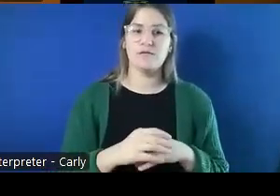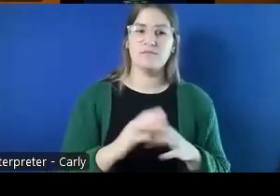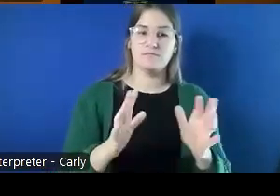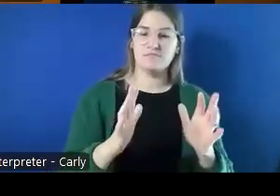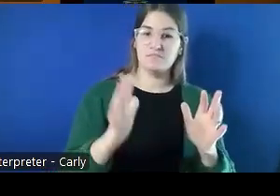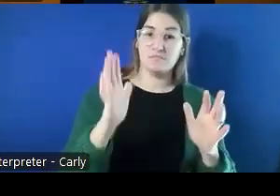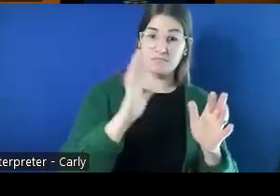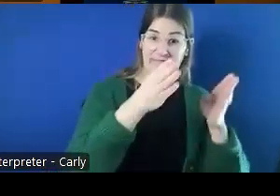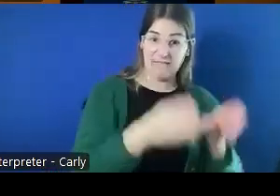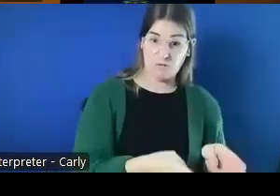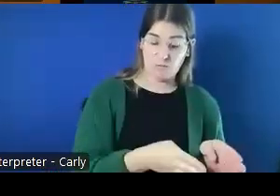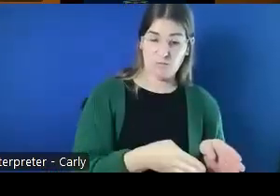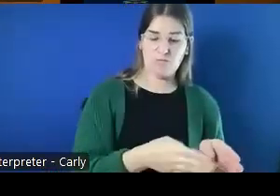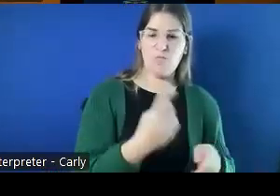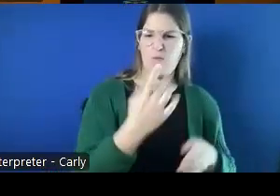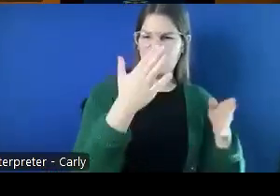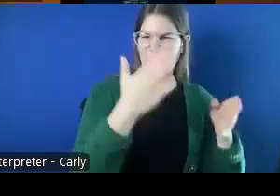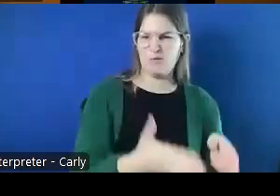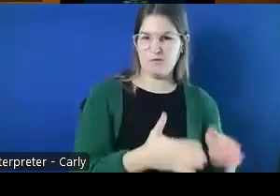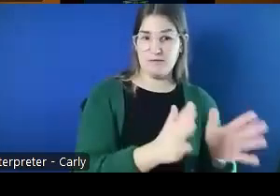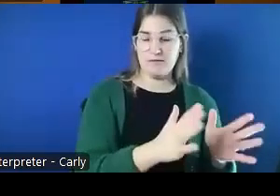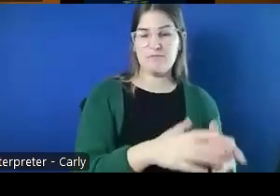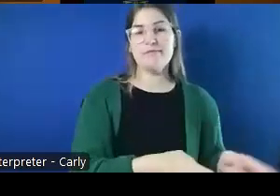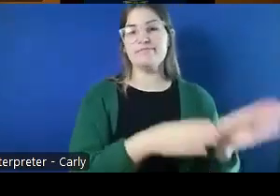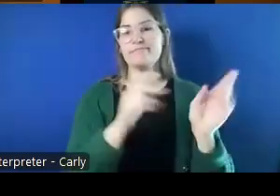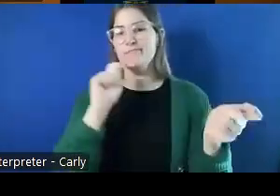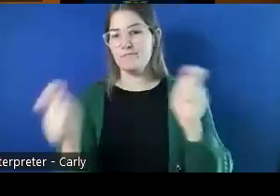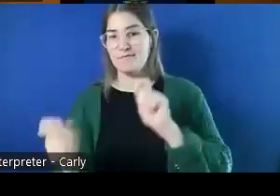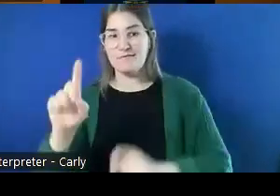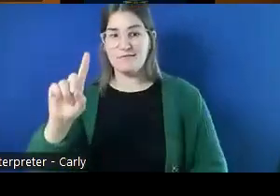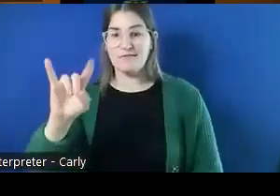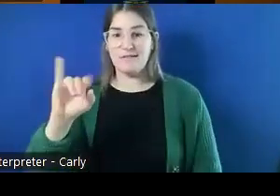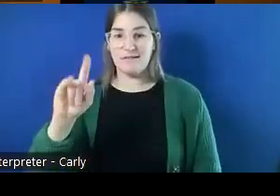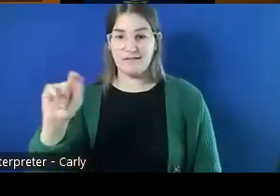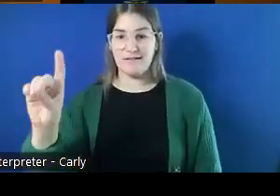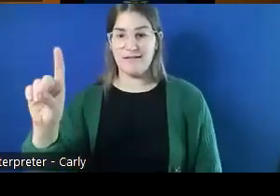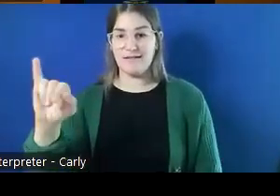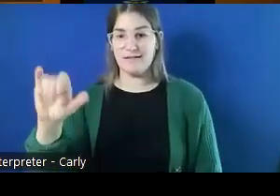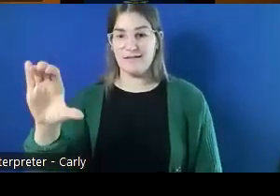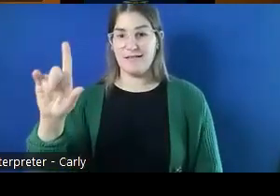to be delivered um dietic I think thinking about a lot of what I just talked about when it comes